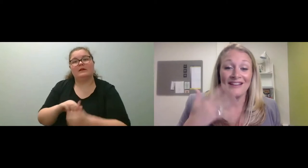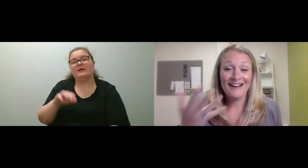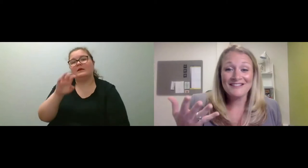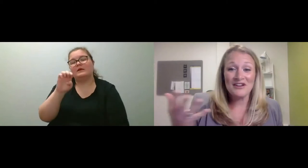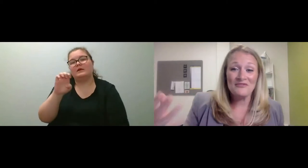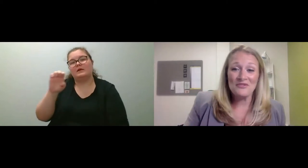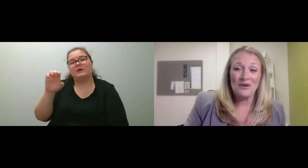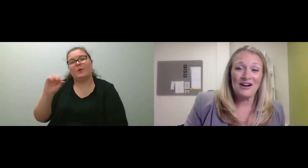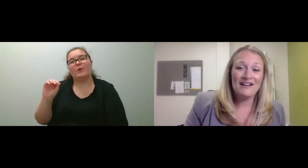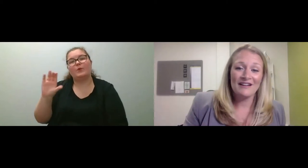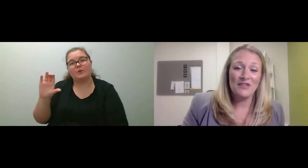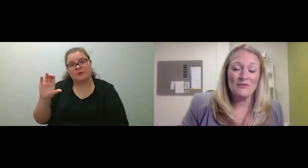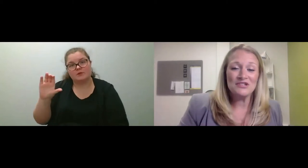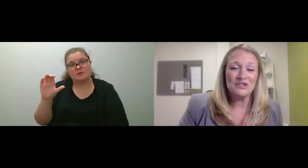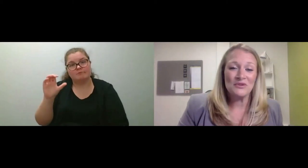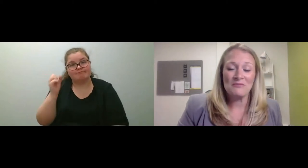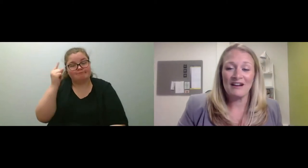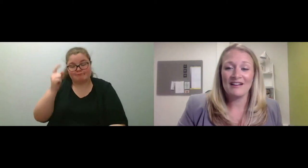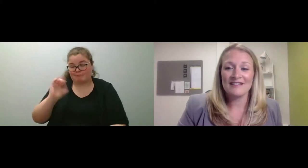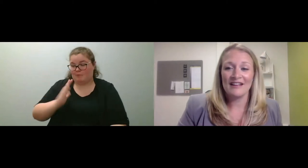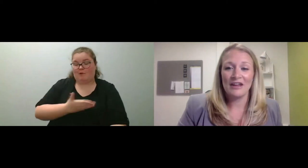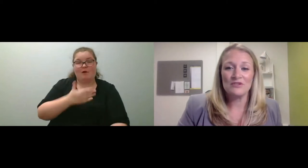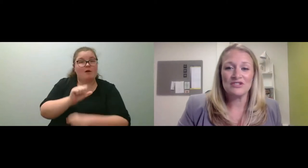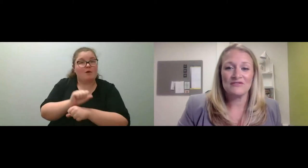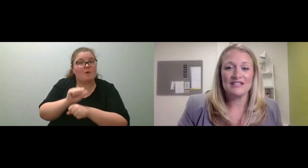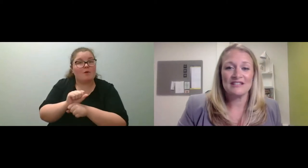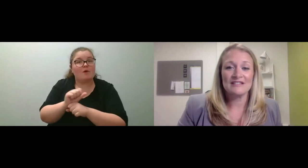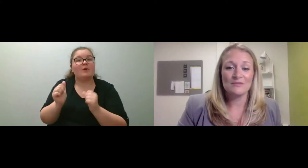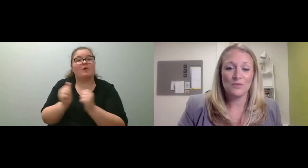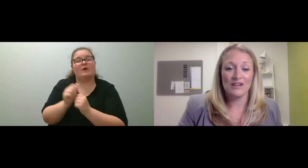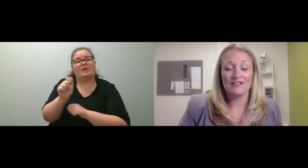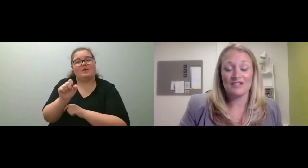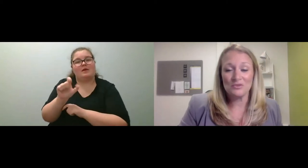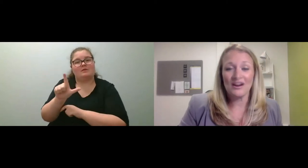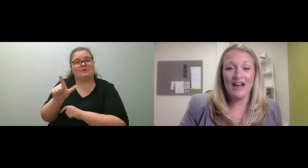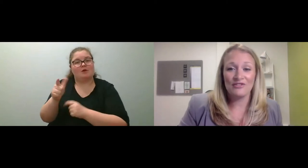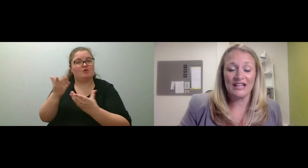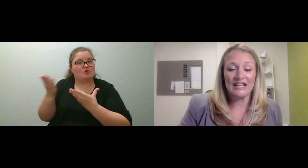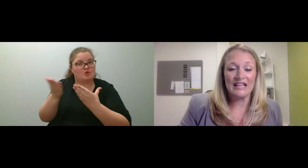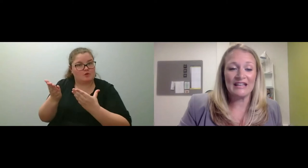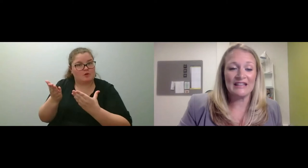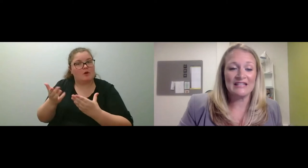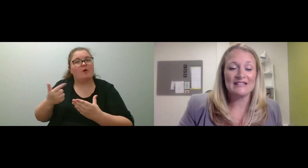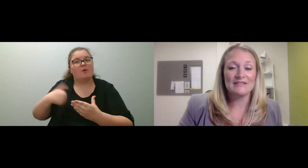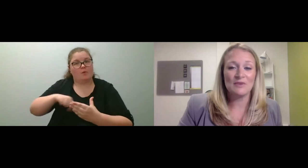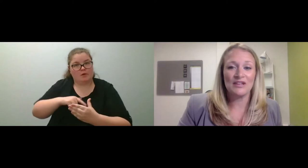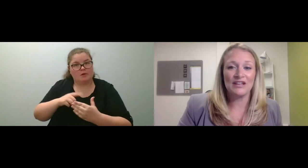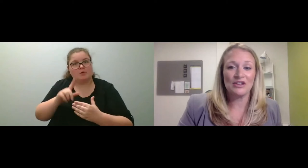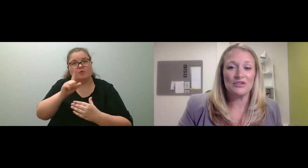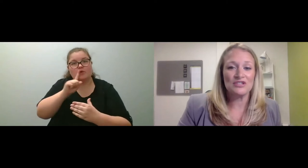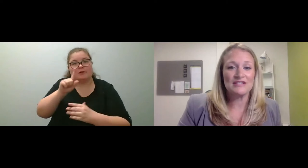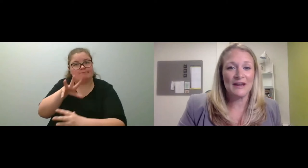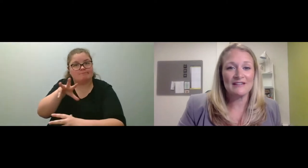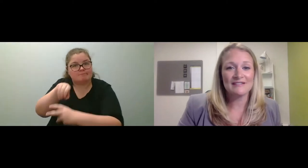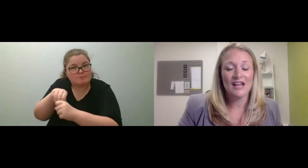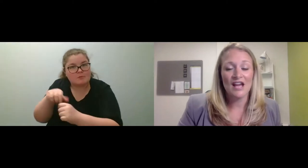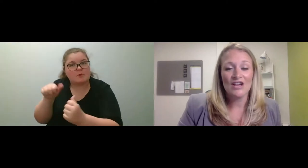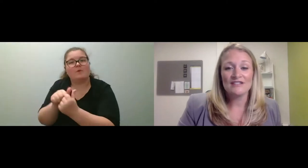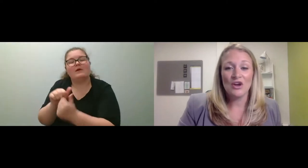because of the work that we do with American Sign Language services, we do work heavily in the disability and inclusion space.